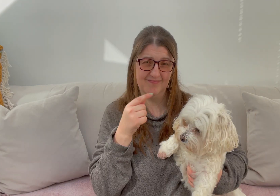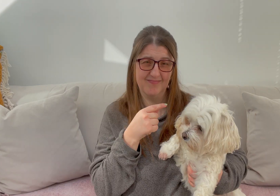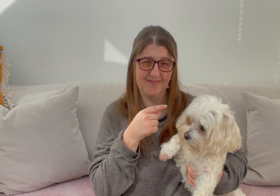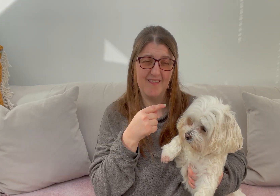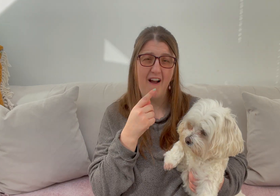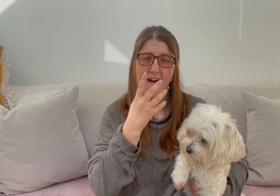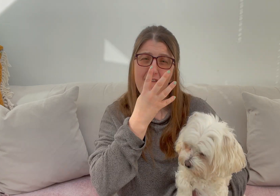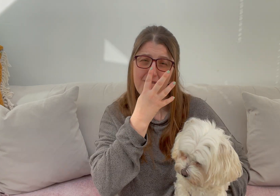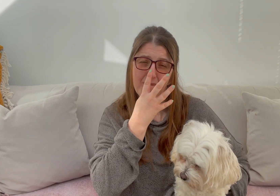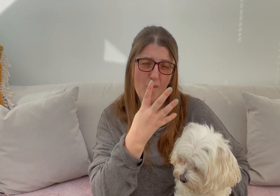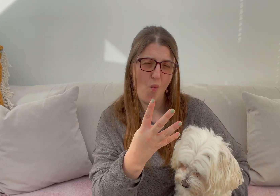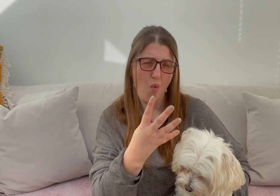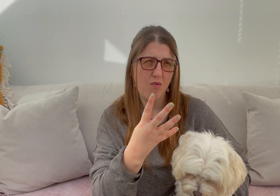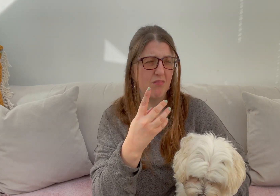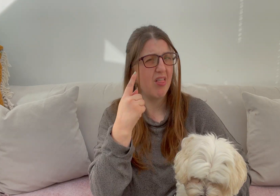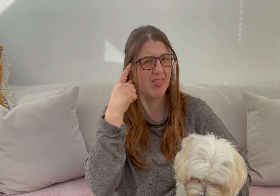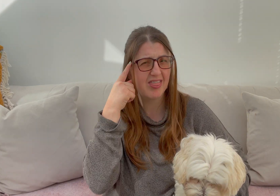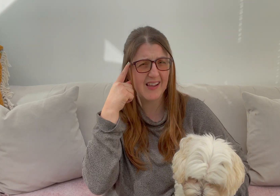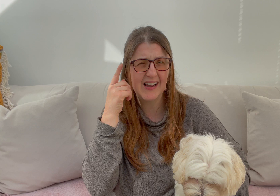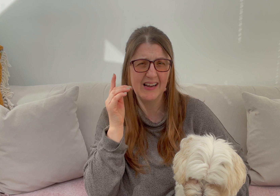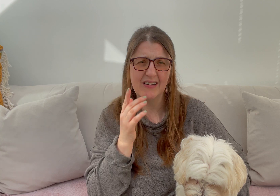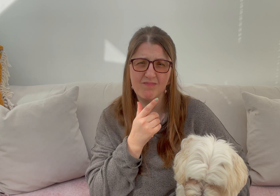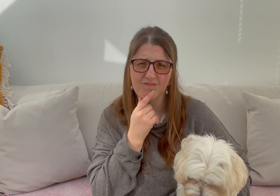She is 4 I think?